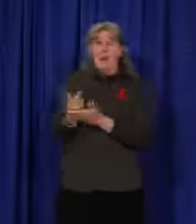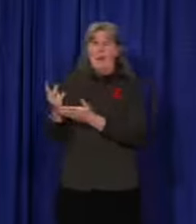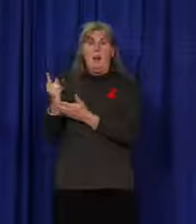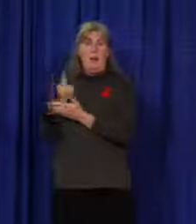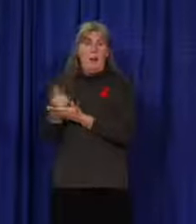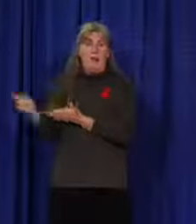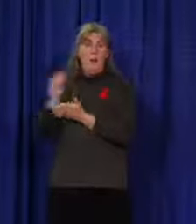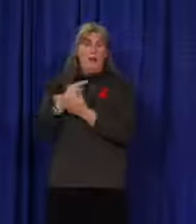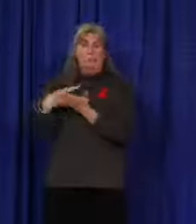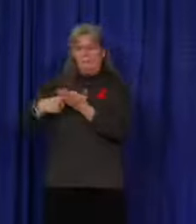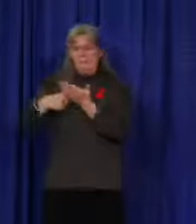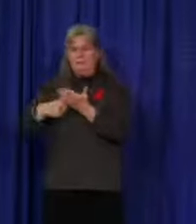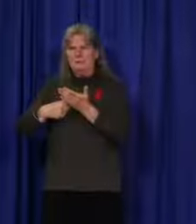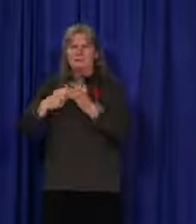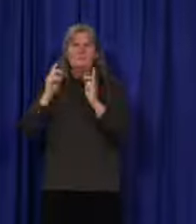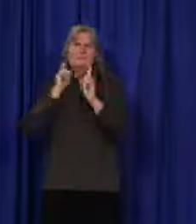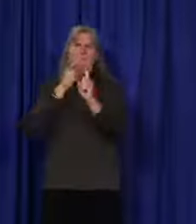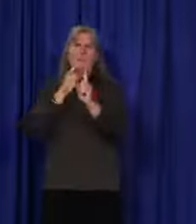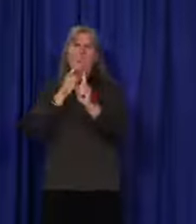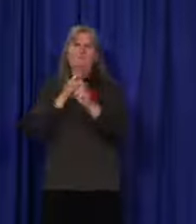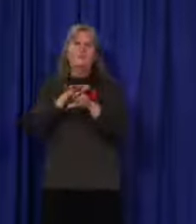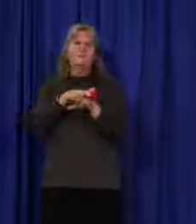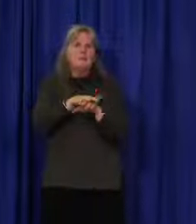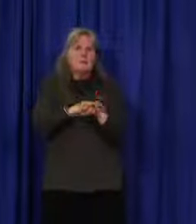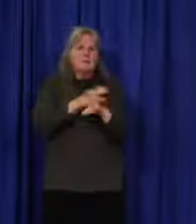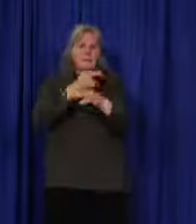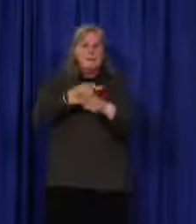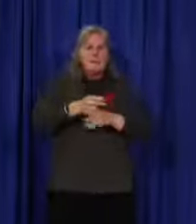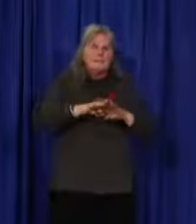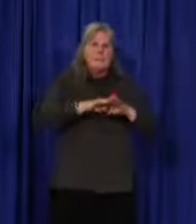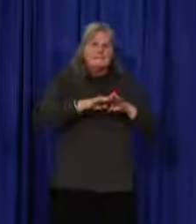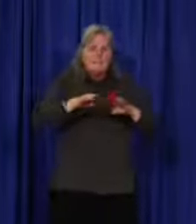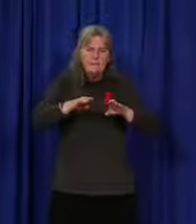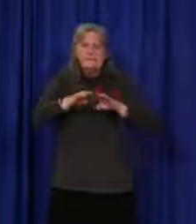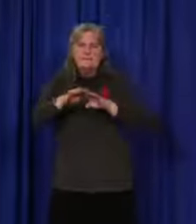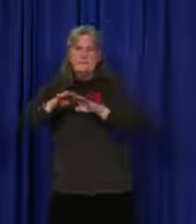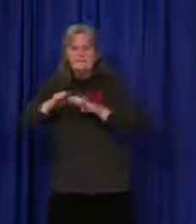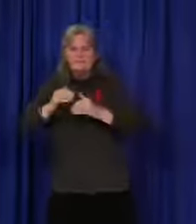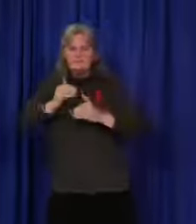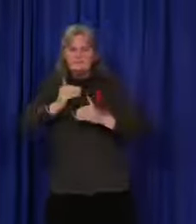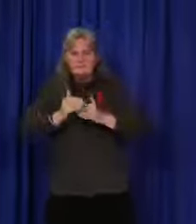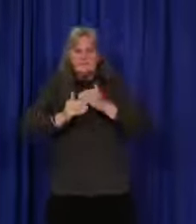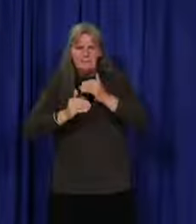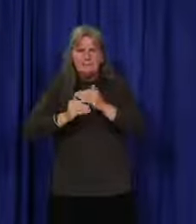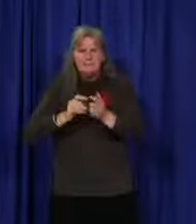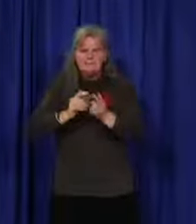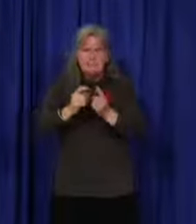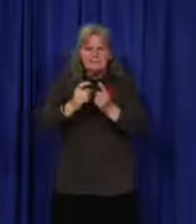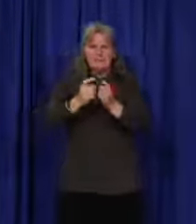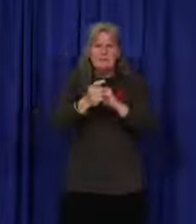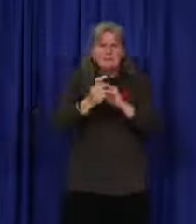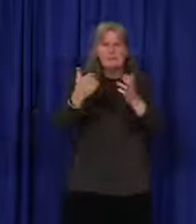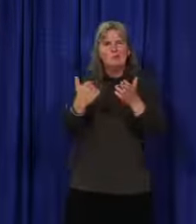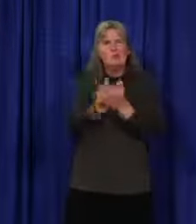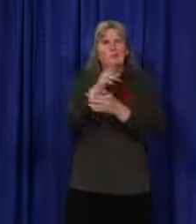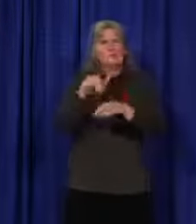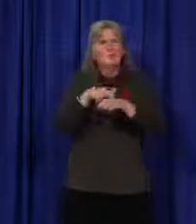guidelines for organized seated events. This would permit an event to take place indoors with up to 50